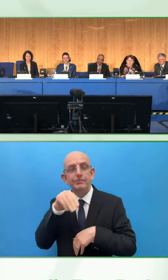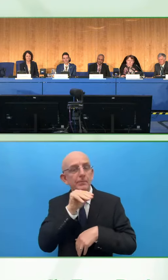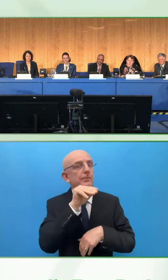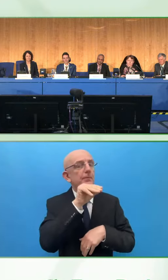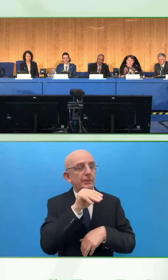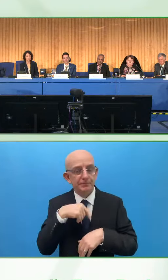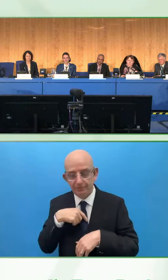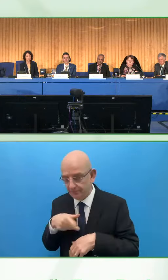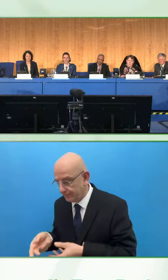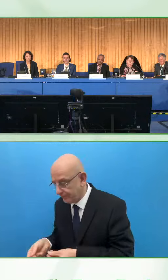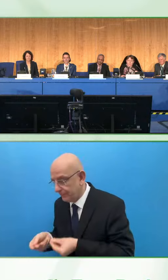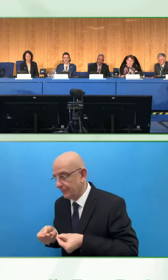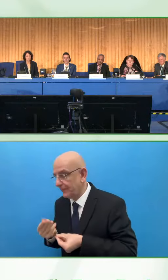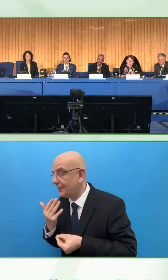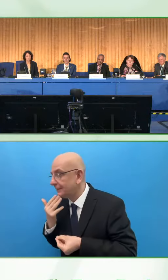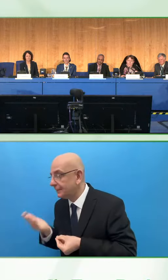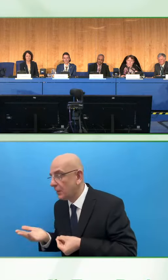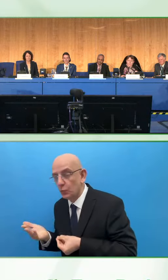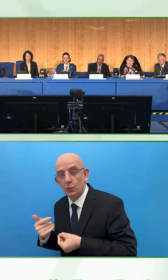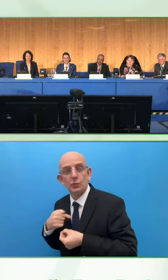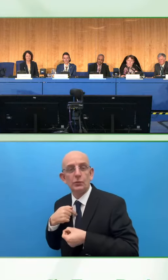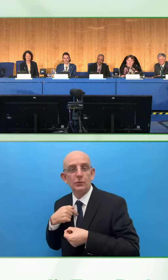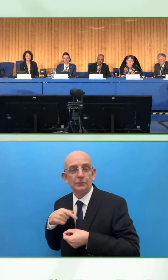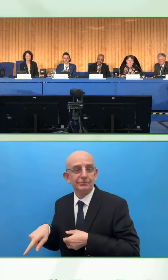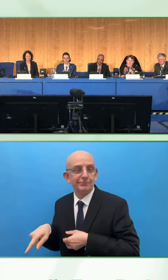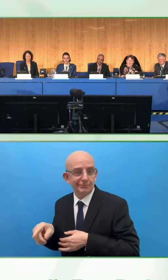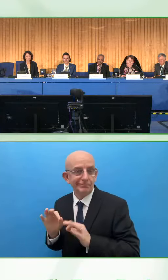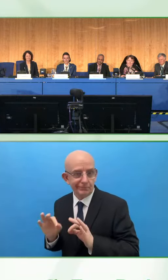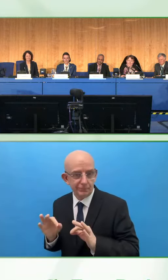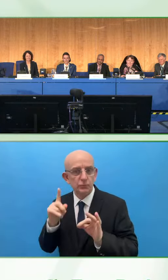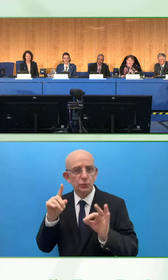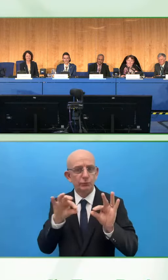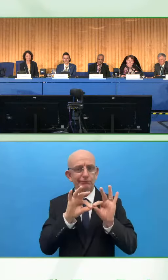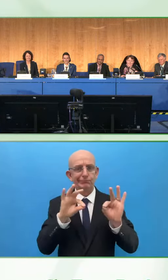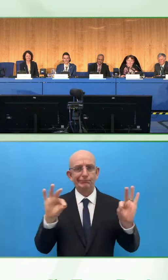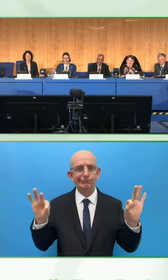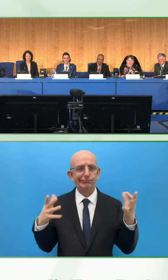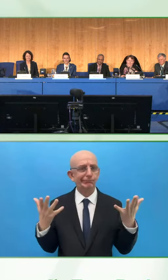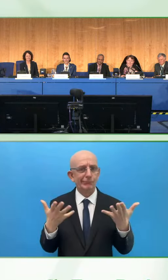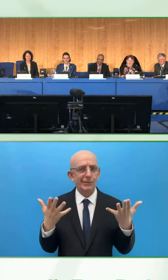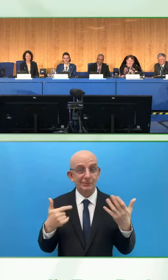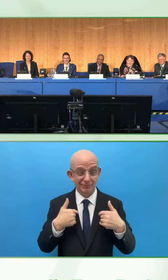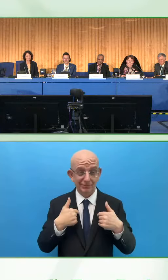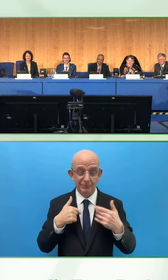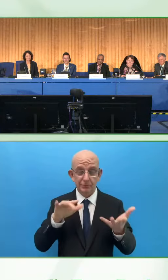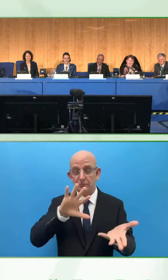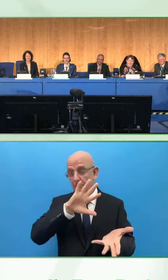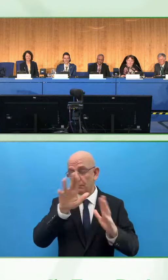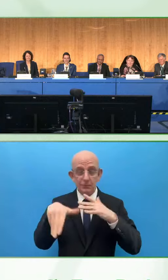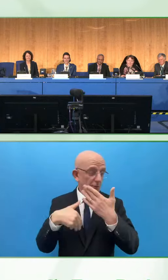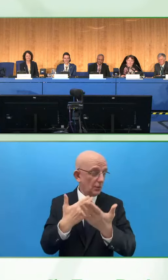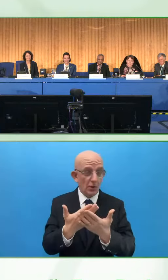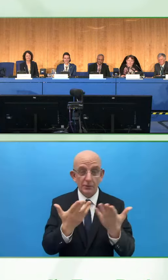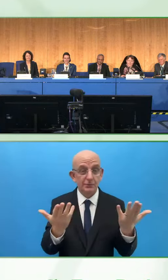I can scratch my head or my ear, anywhere else that I can't reach.